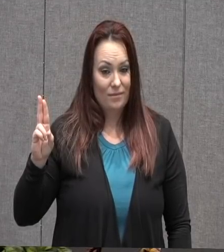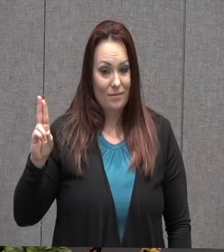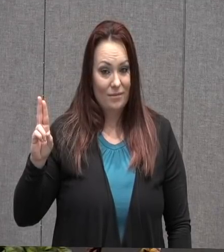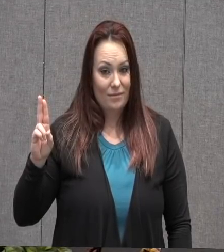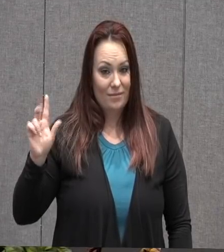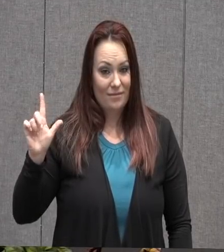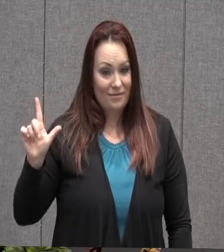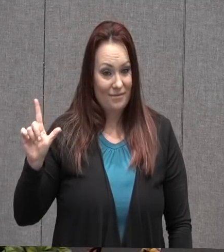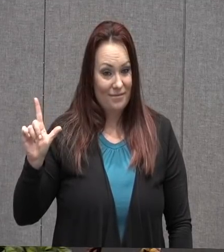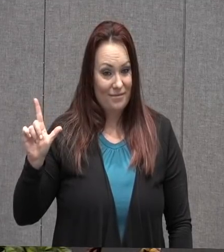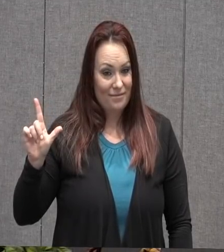L.